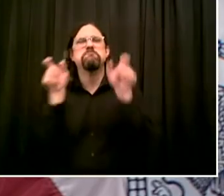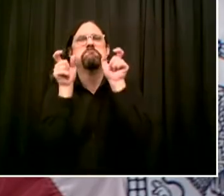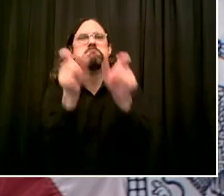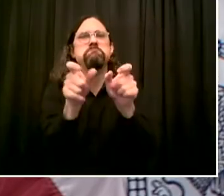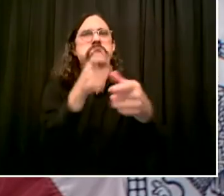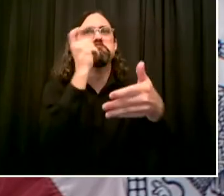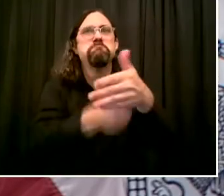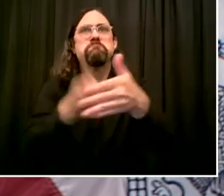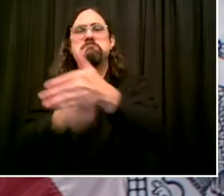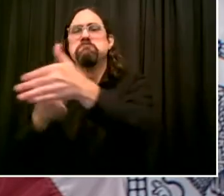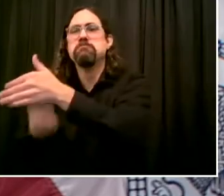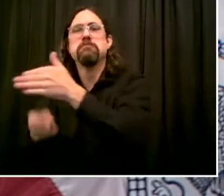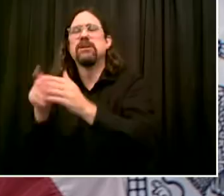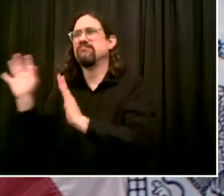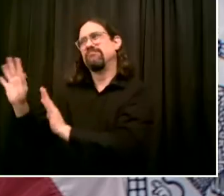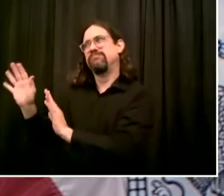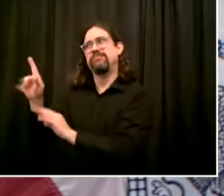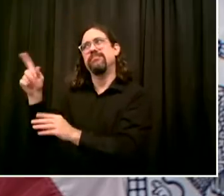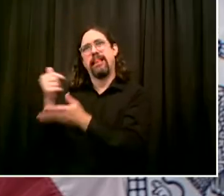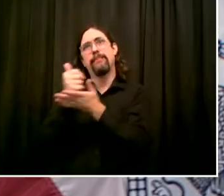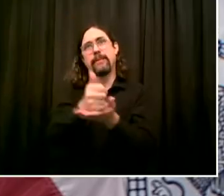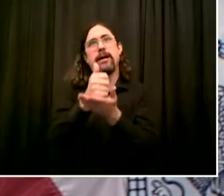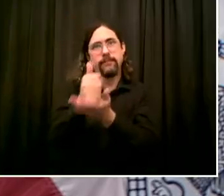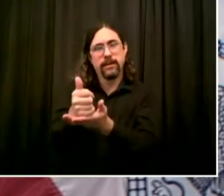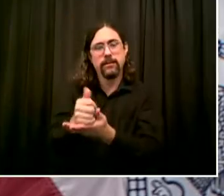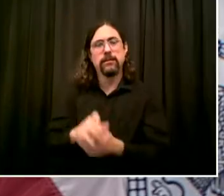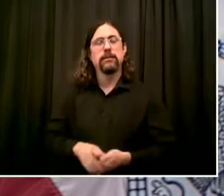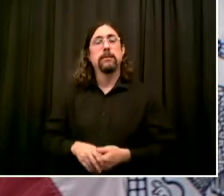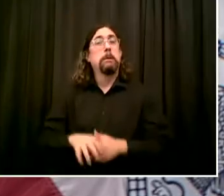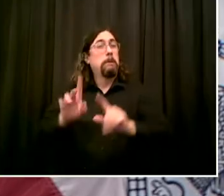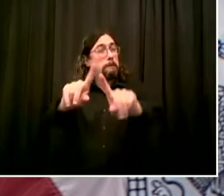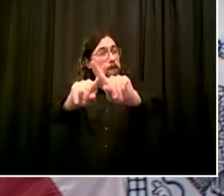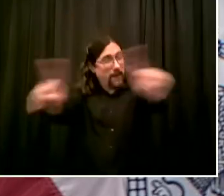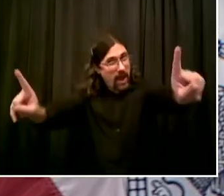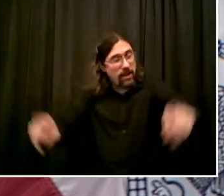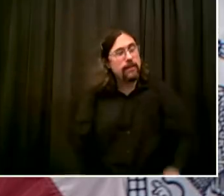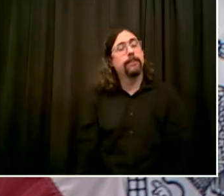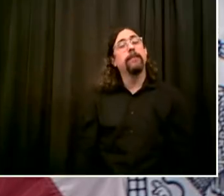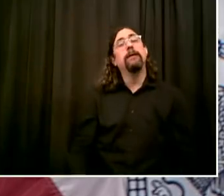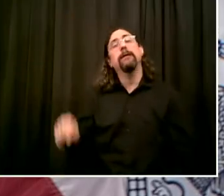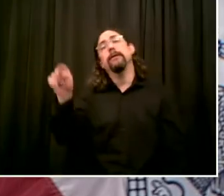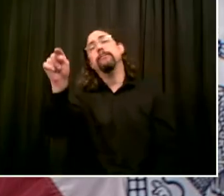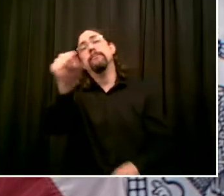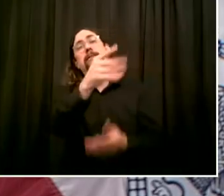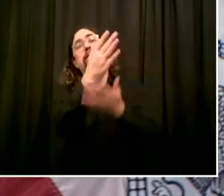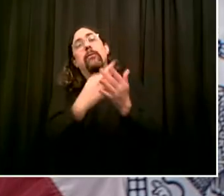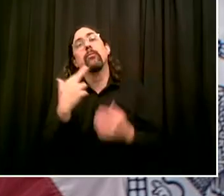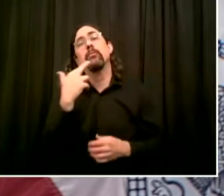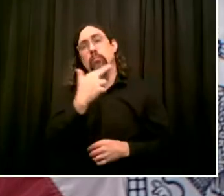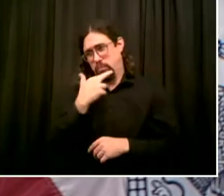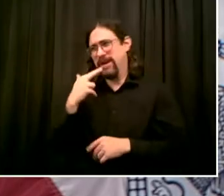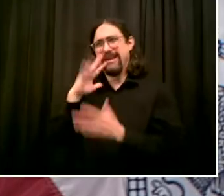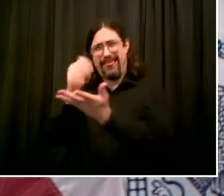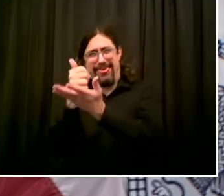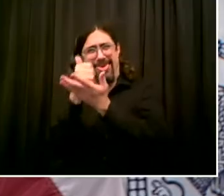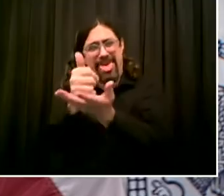WHAT I HAVE HEARD, RESTAURANT